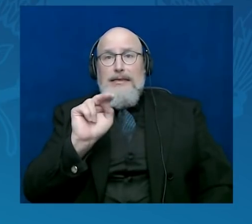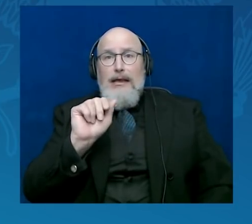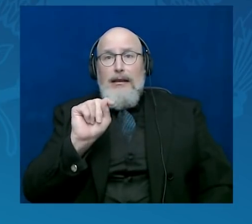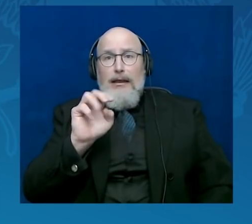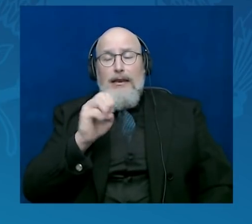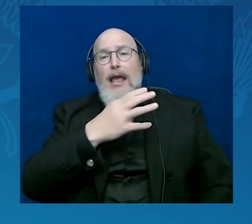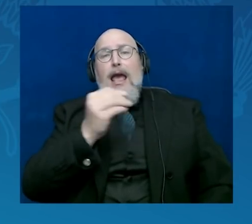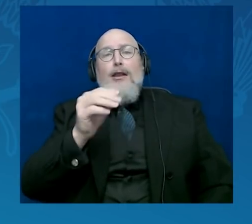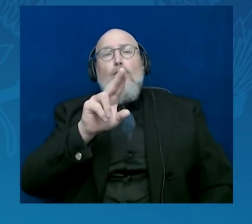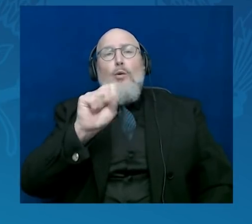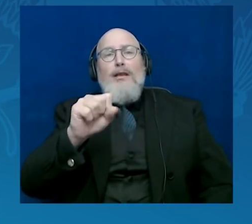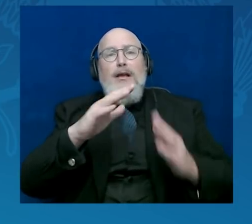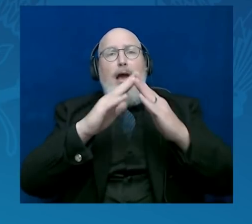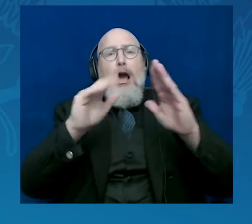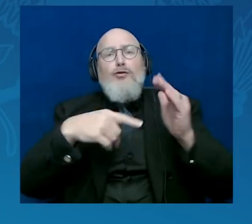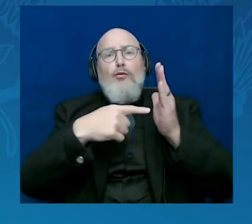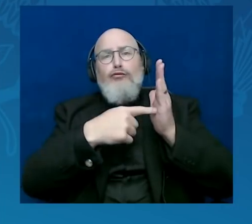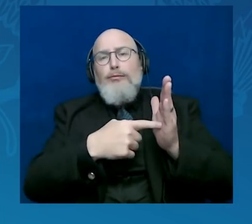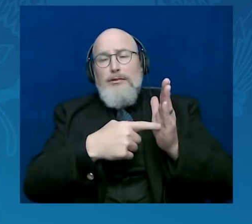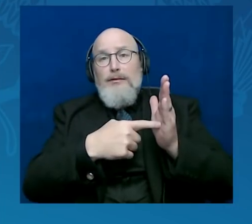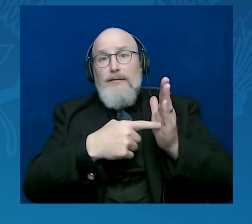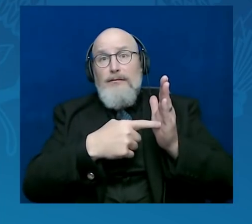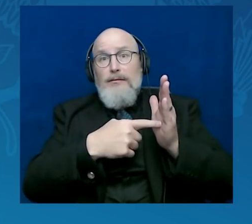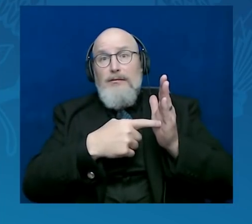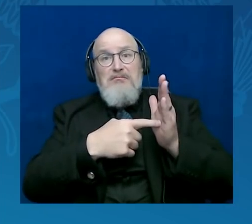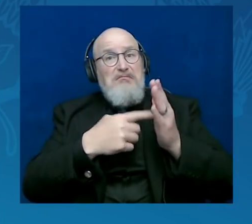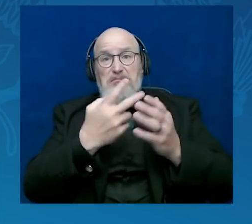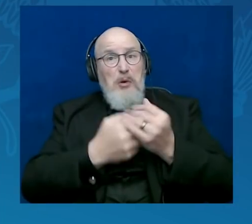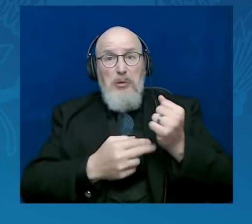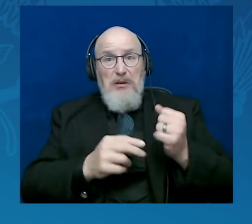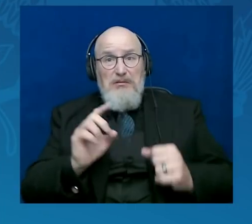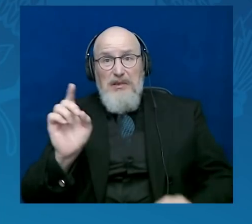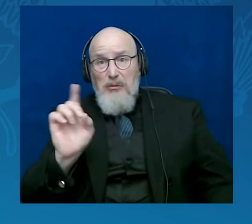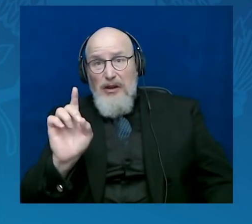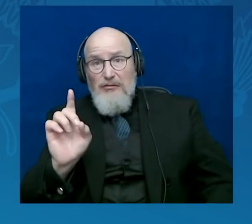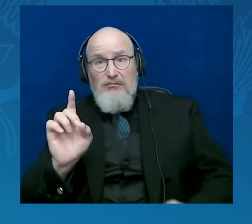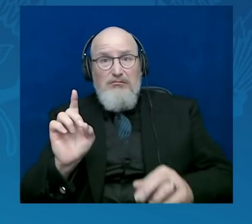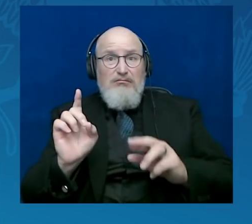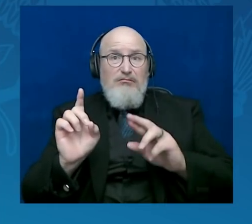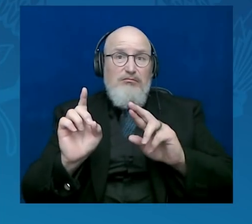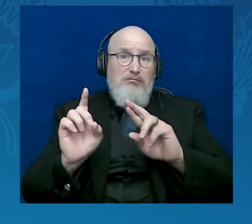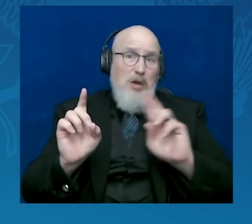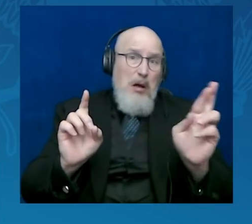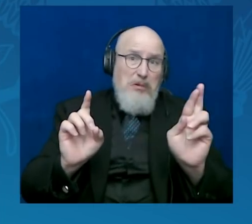They are Democrats and Republicans. They have a wide range of political views.